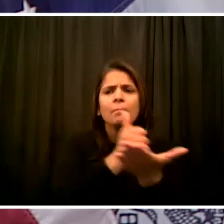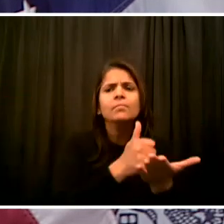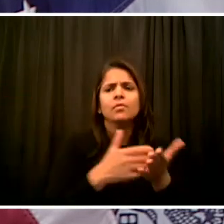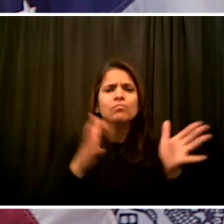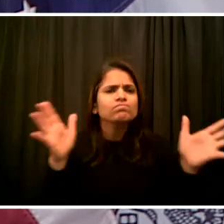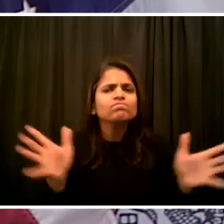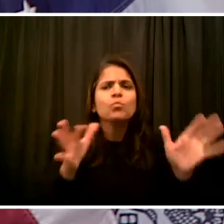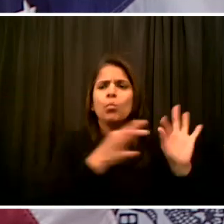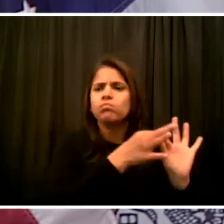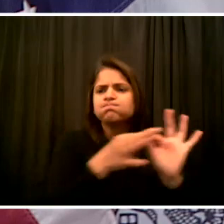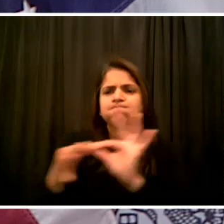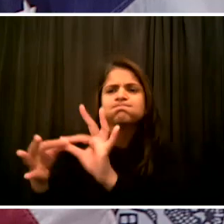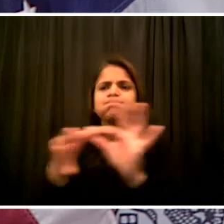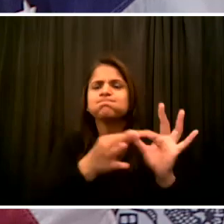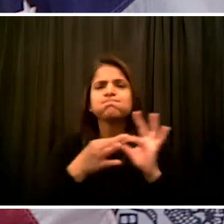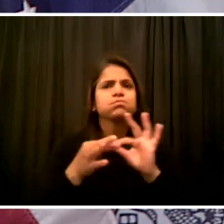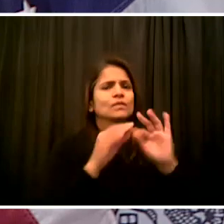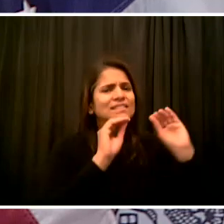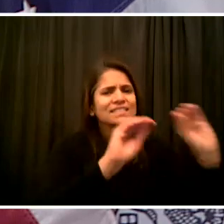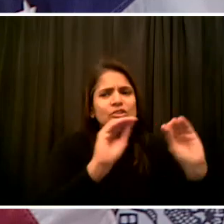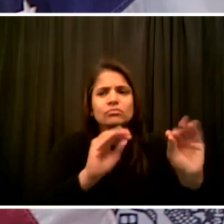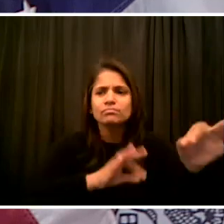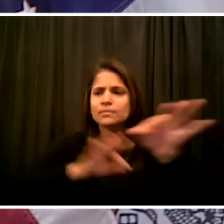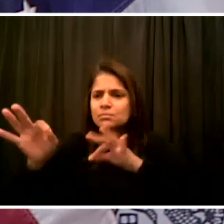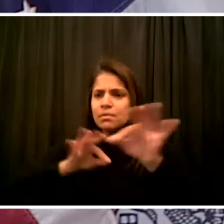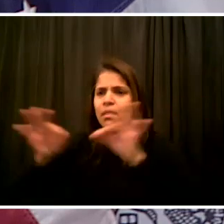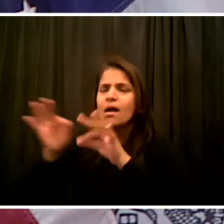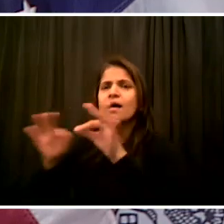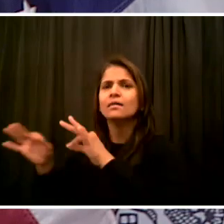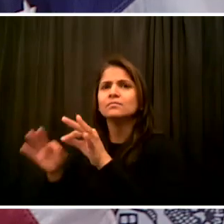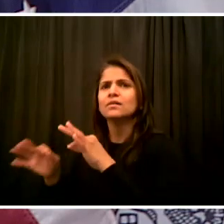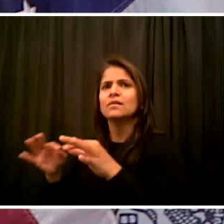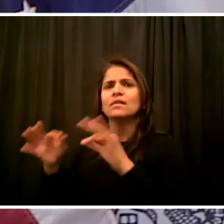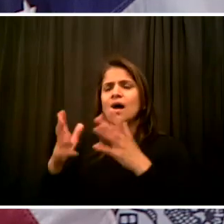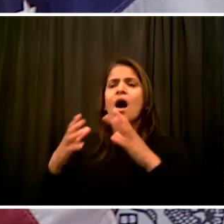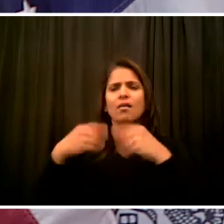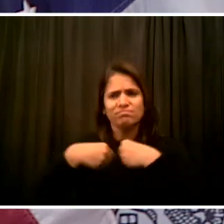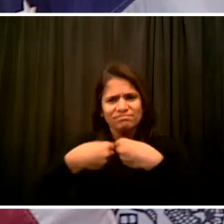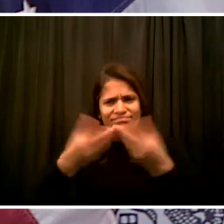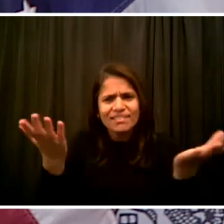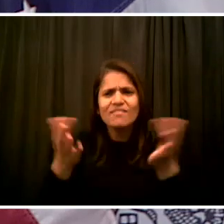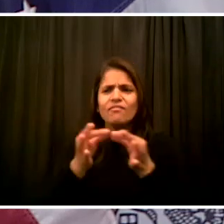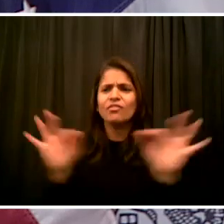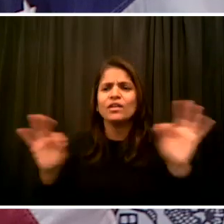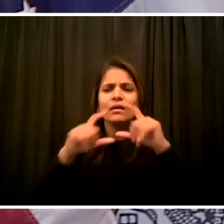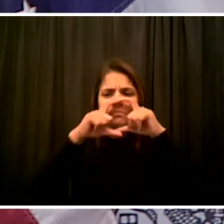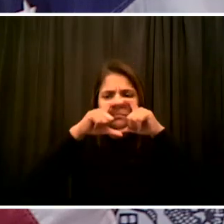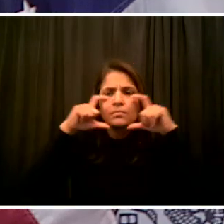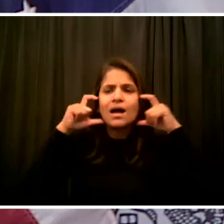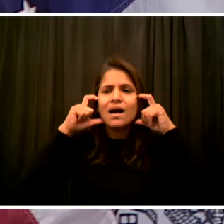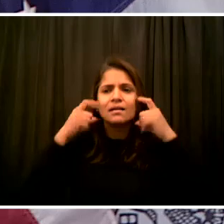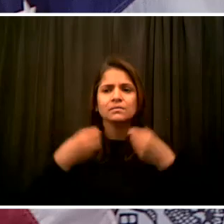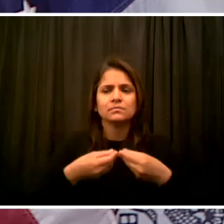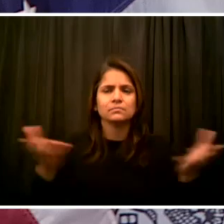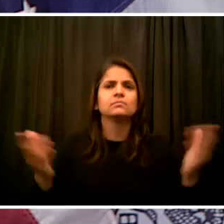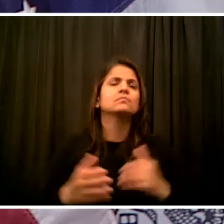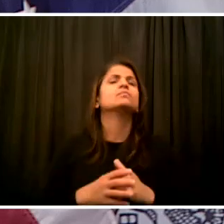EDUCATE PEOPLE AND REMIND THEM AND GIVE THEM FACE COVERINGS WITH THE P.D.